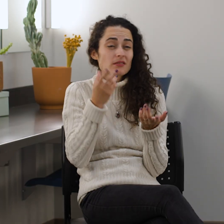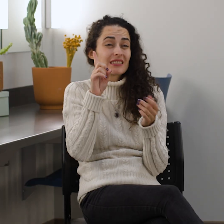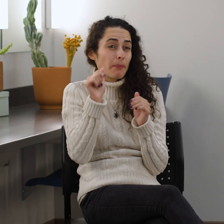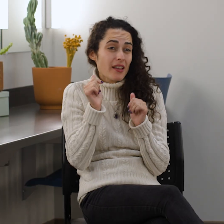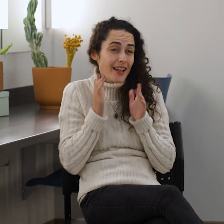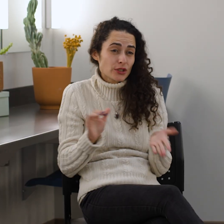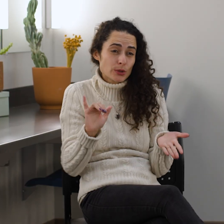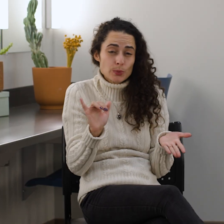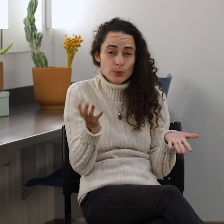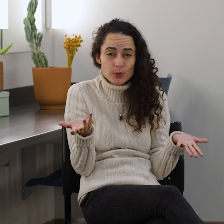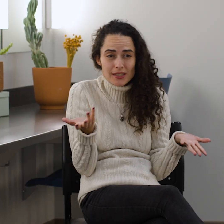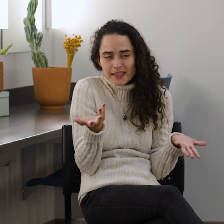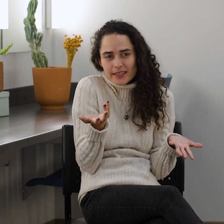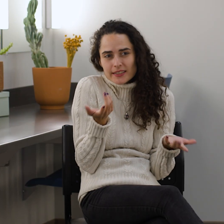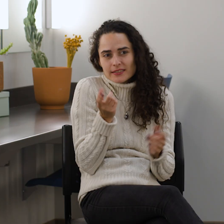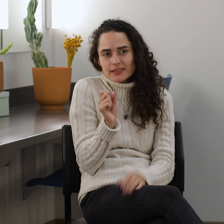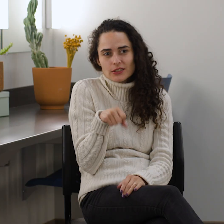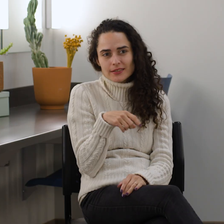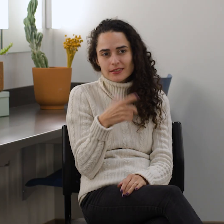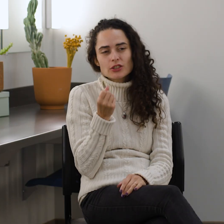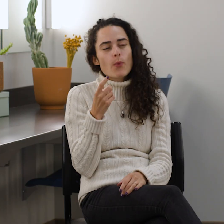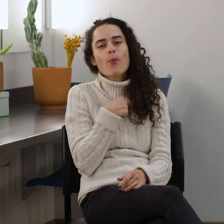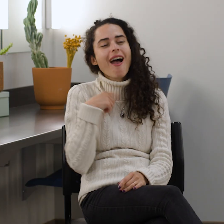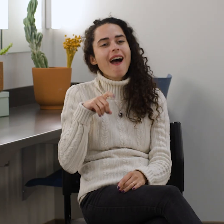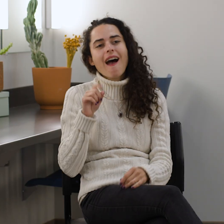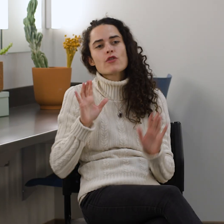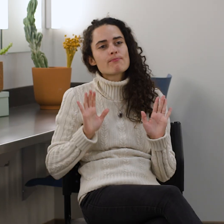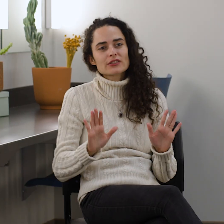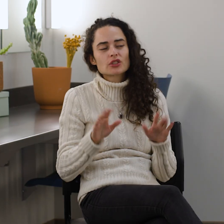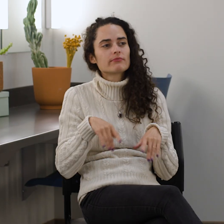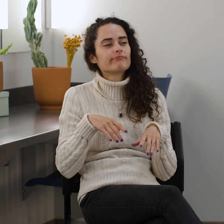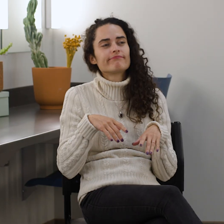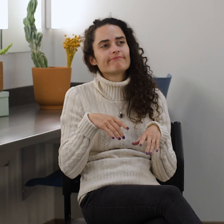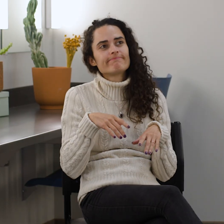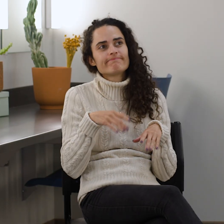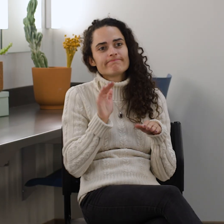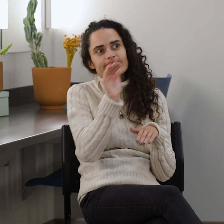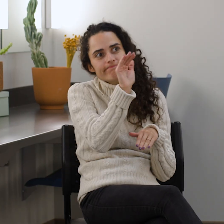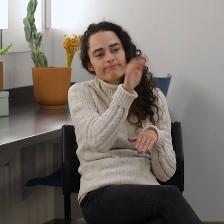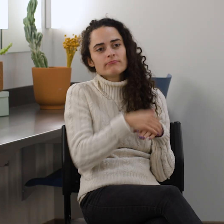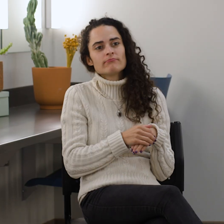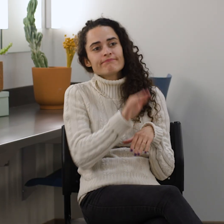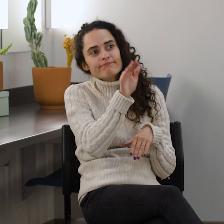honestly, disabled actors, too... We have to push. We have to get producers’ attention.